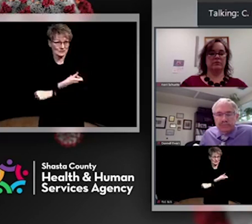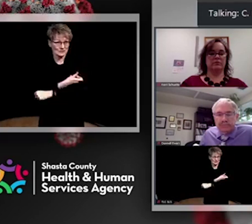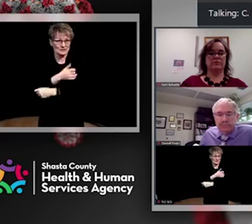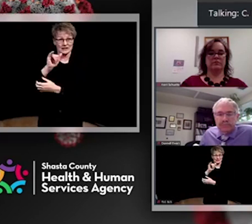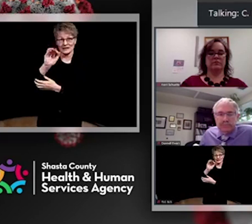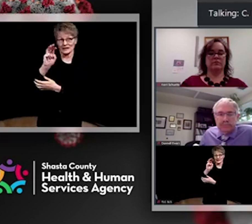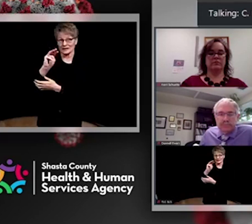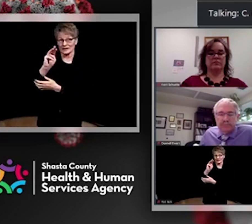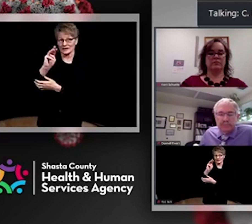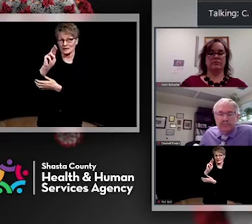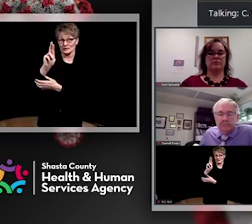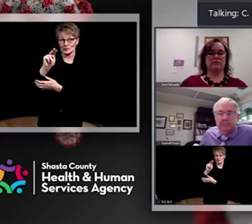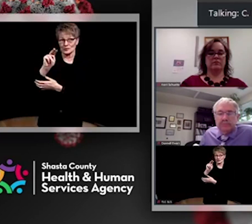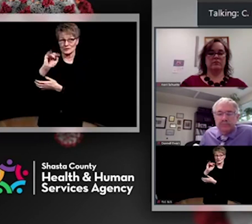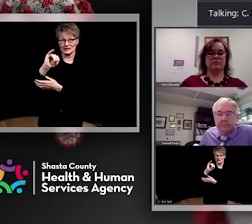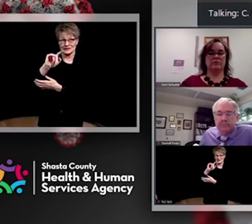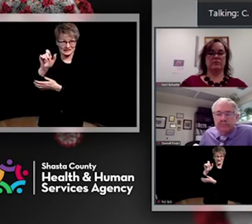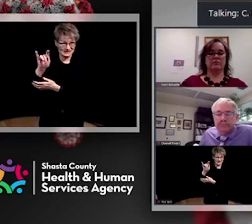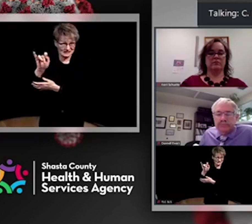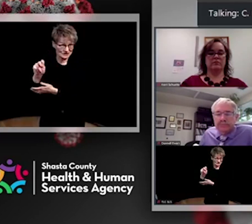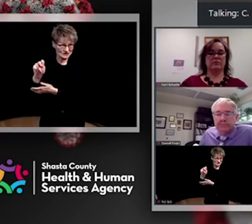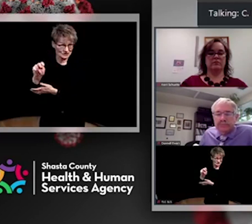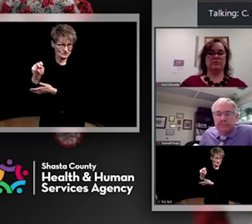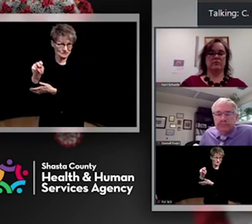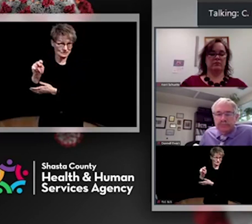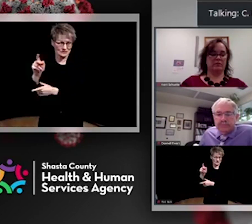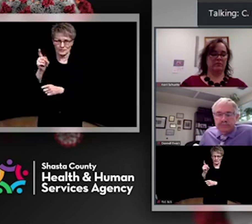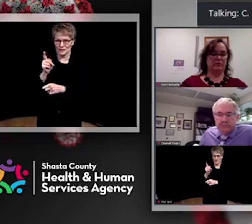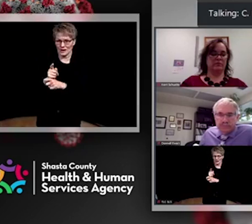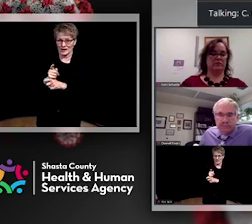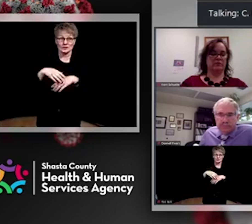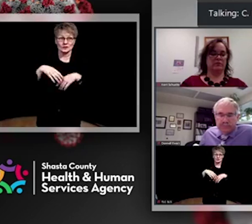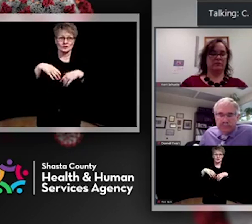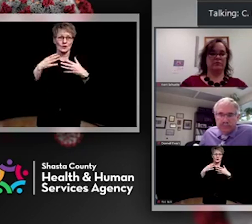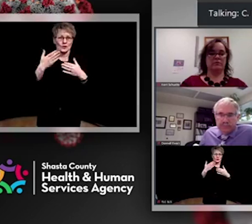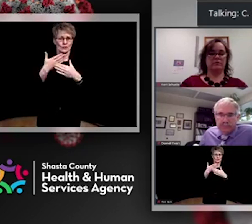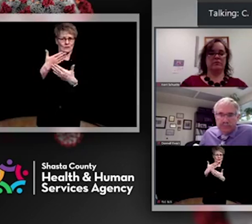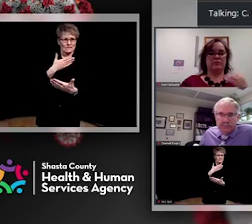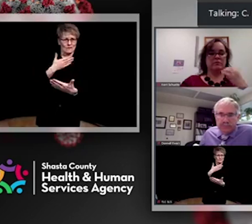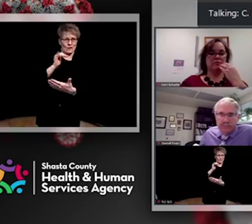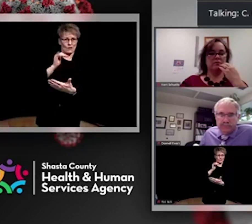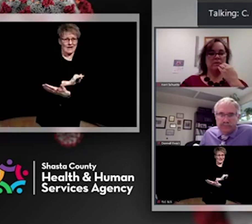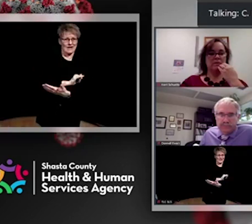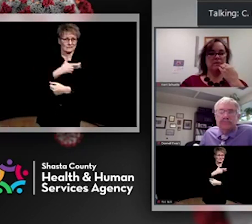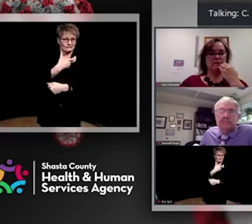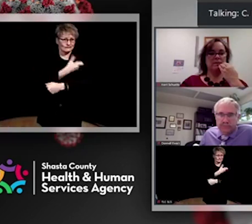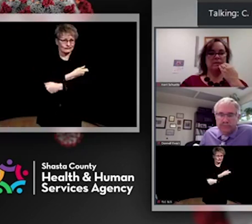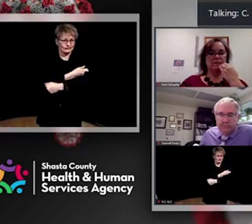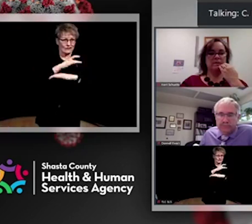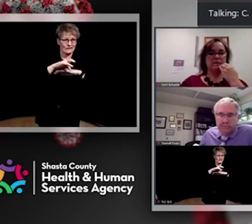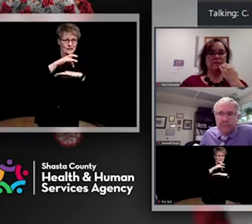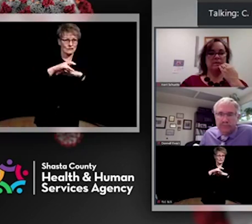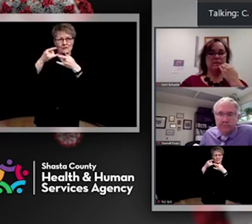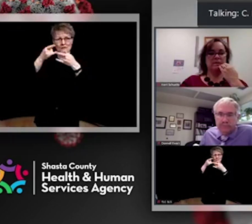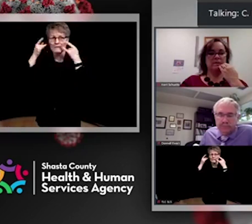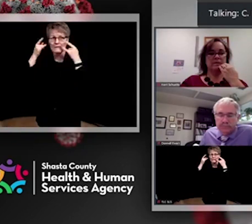buying us time until we can get there to do the other things that are necessary. So, anyways...